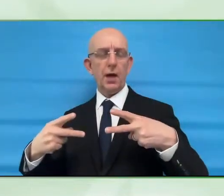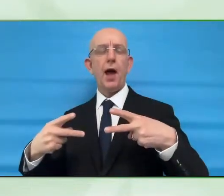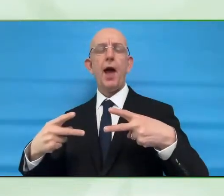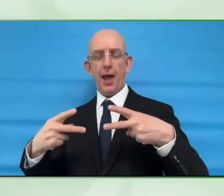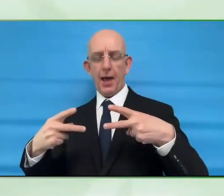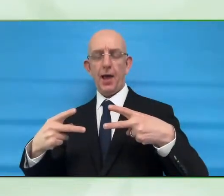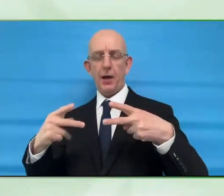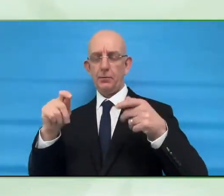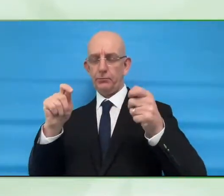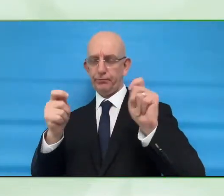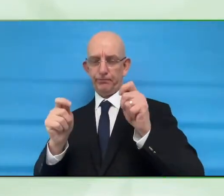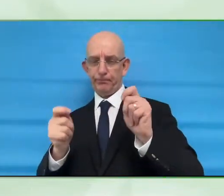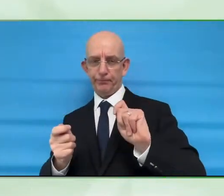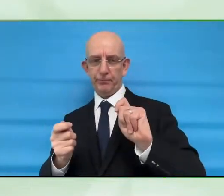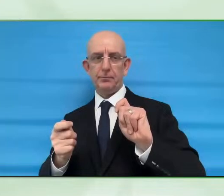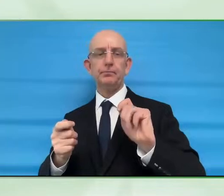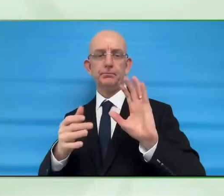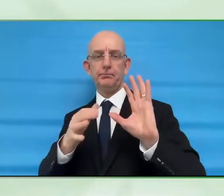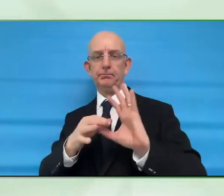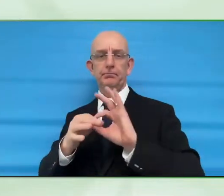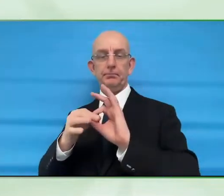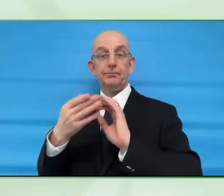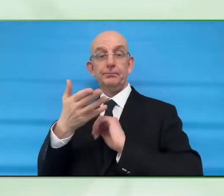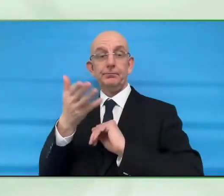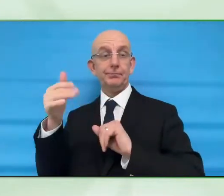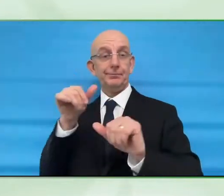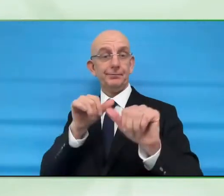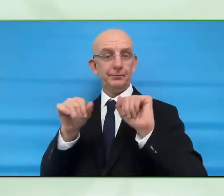The professors have to say, to heck with the old ways.